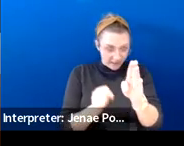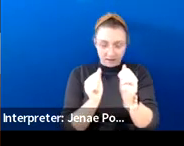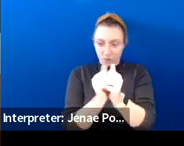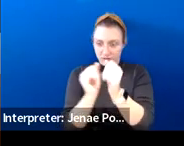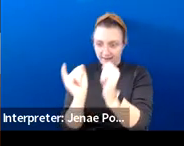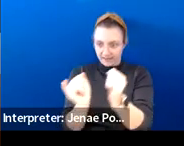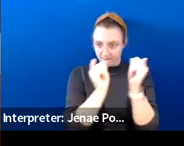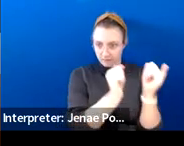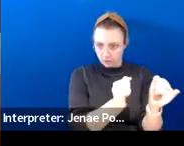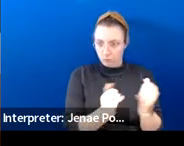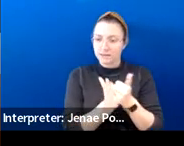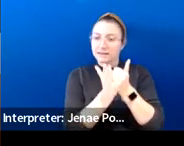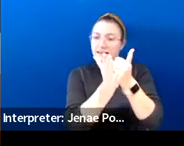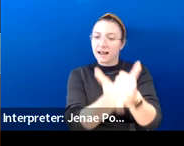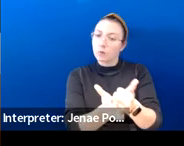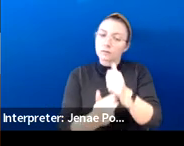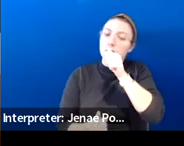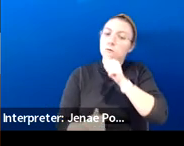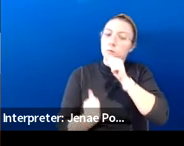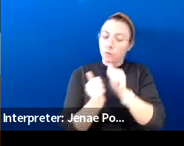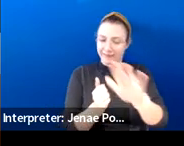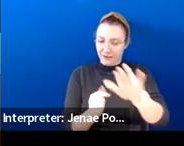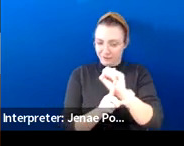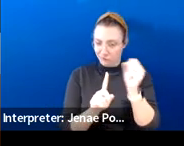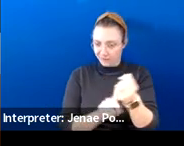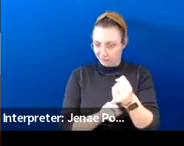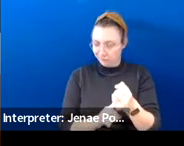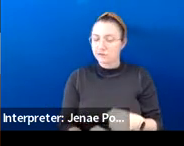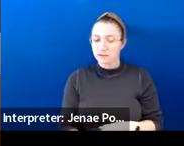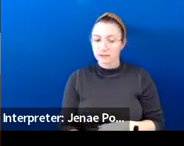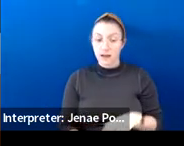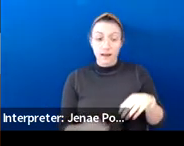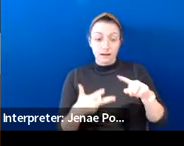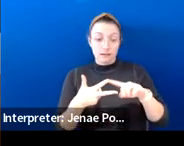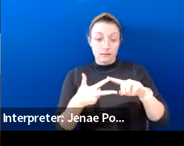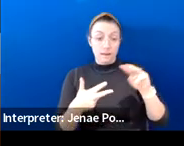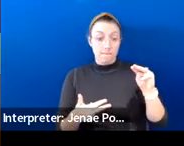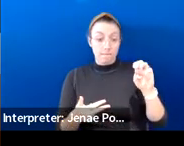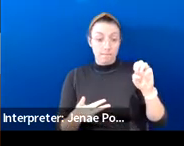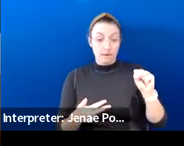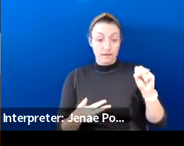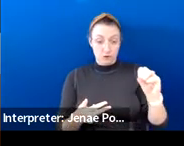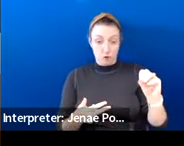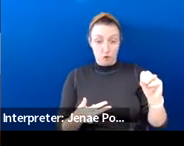and help them cope with their situations. At the Messel level practice that's working with groups